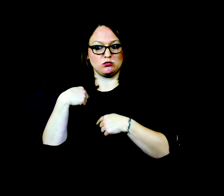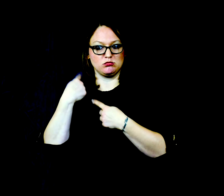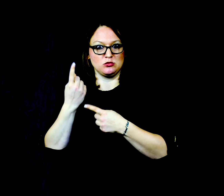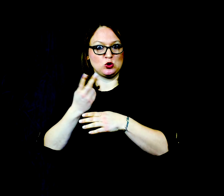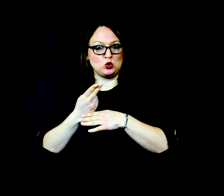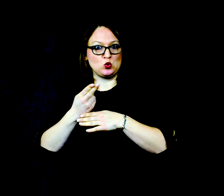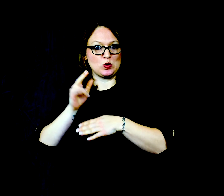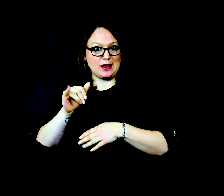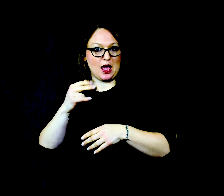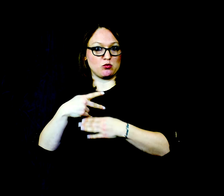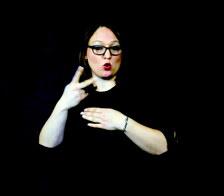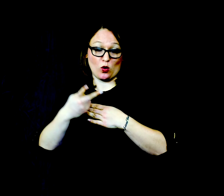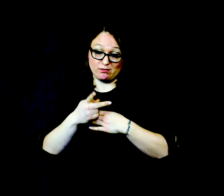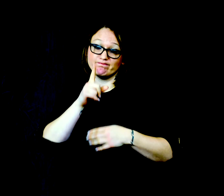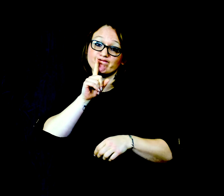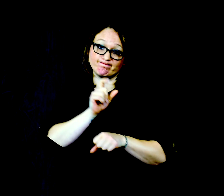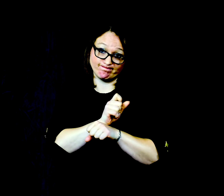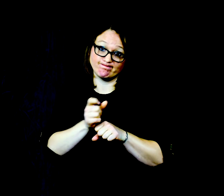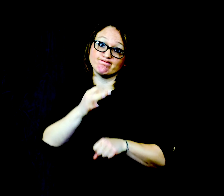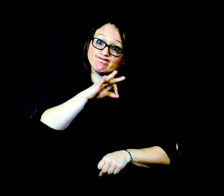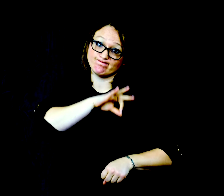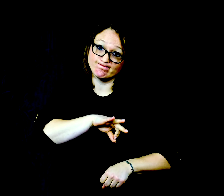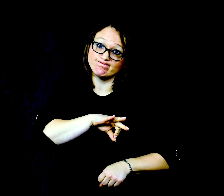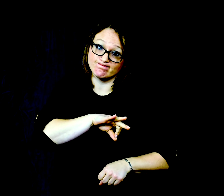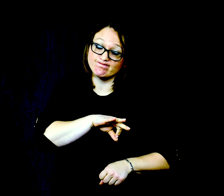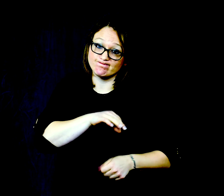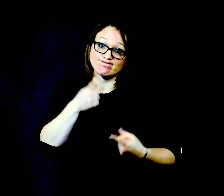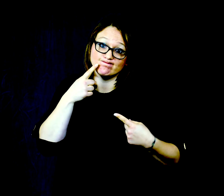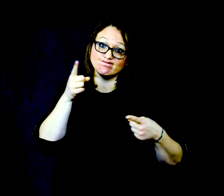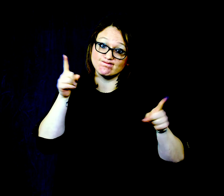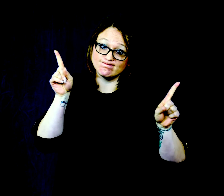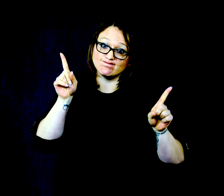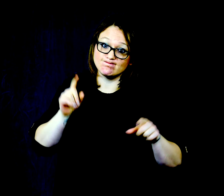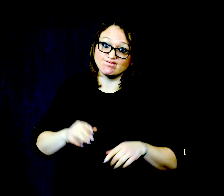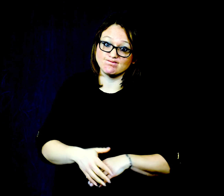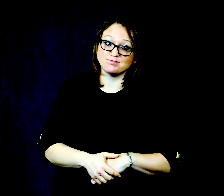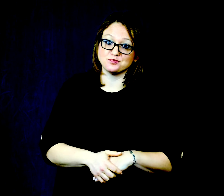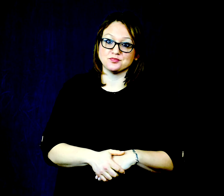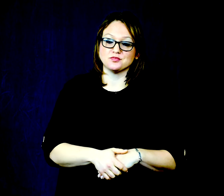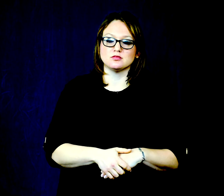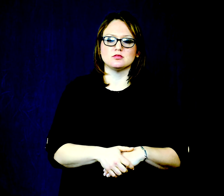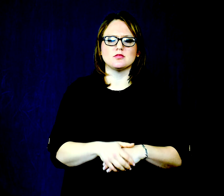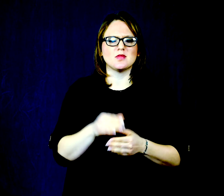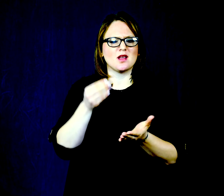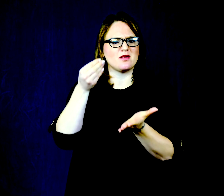every family who has requested to borrow hearing aids through this program has received it.